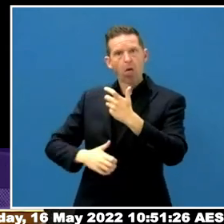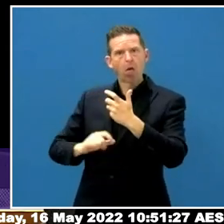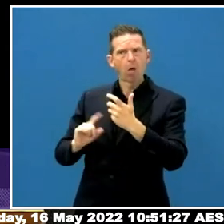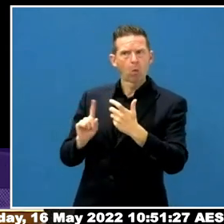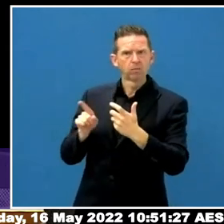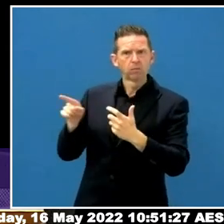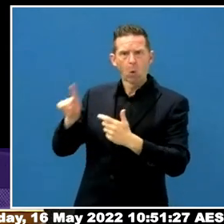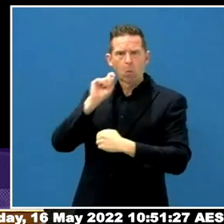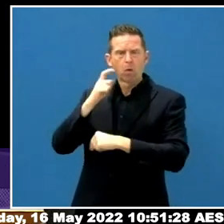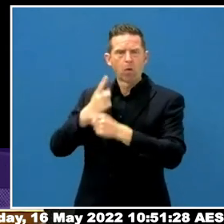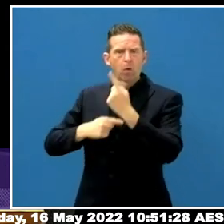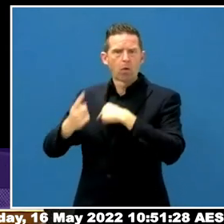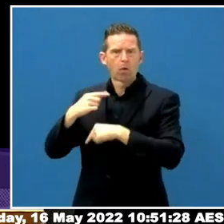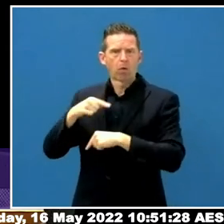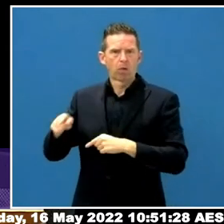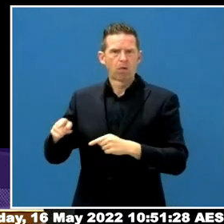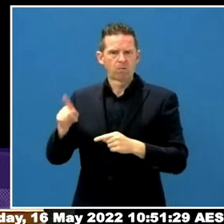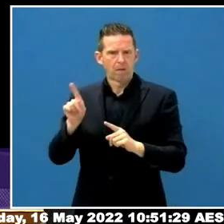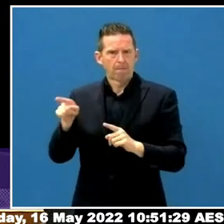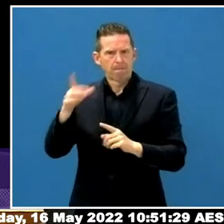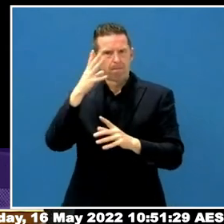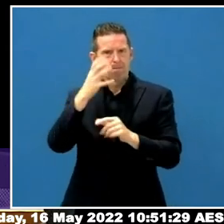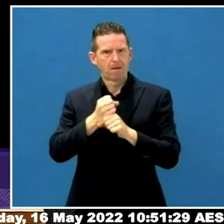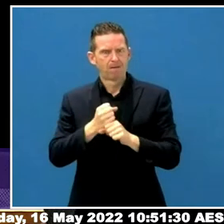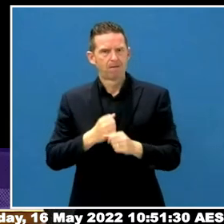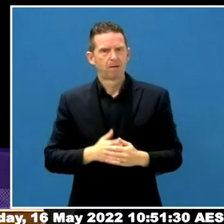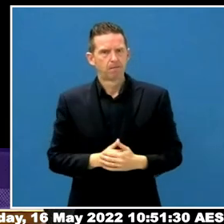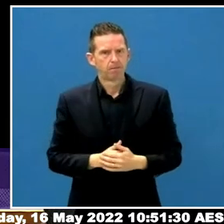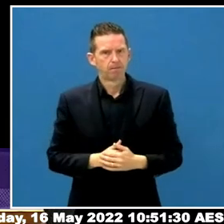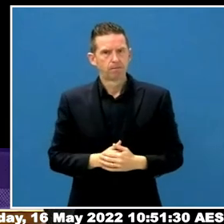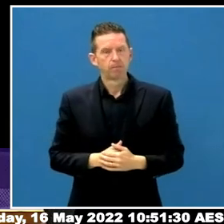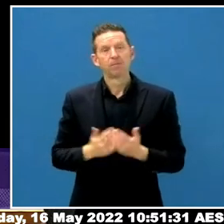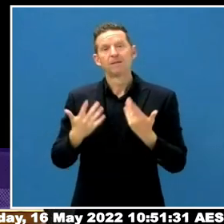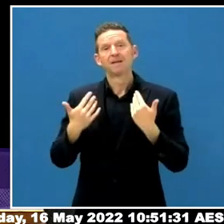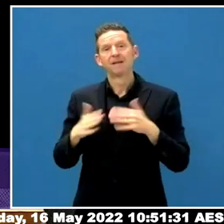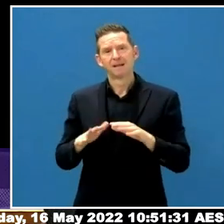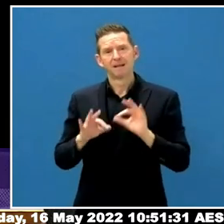She will also give evidence that Afford was subject to a certification audit by SAI